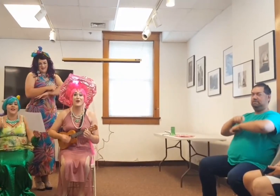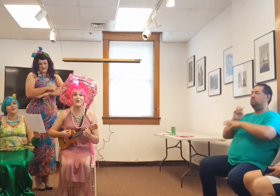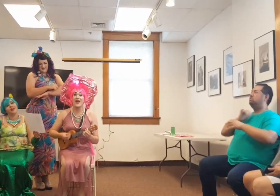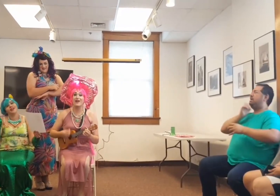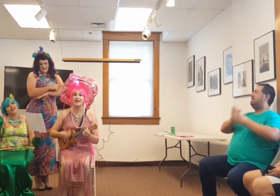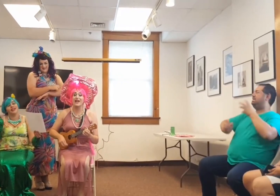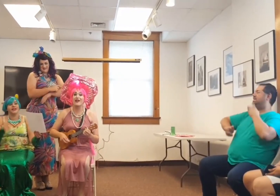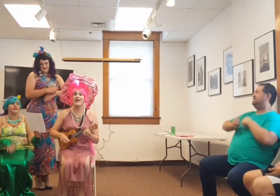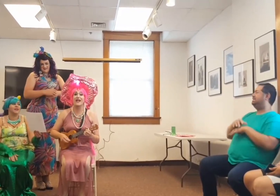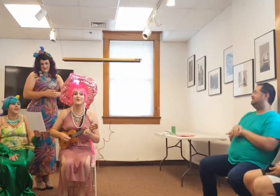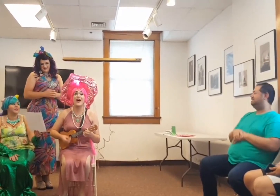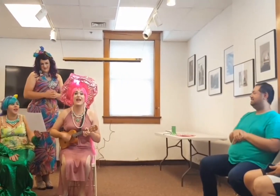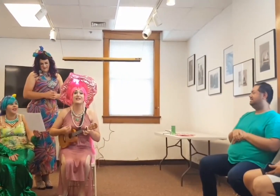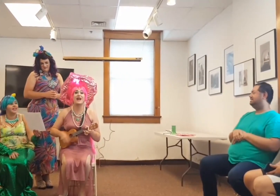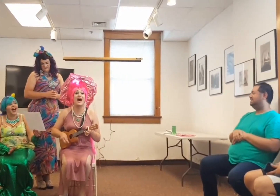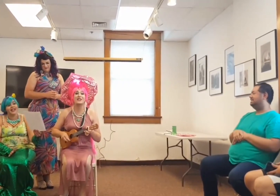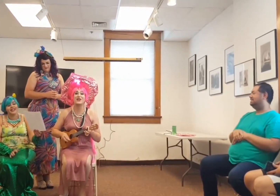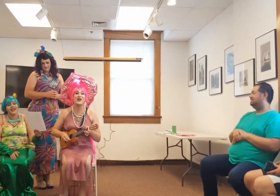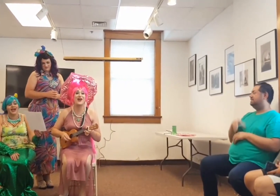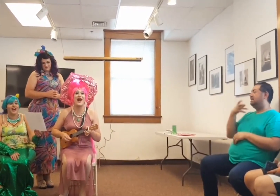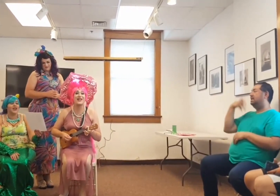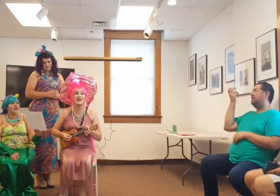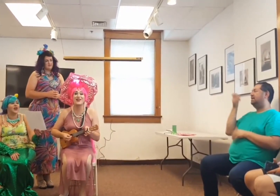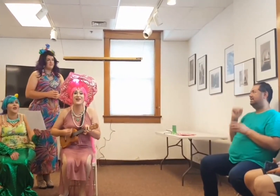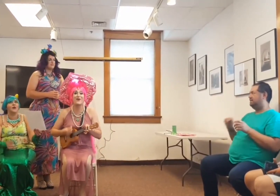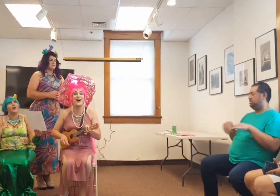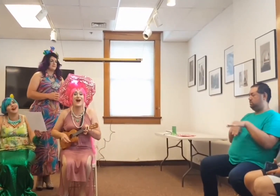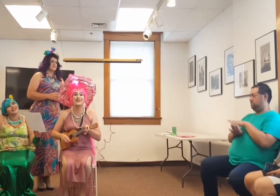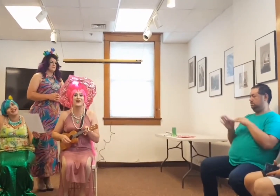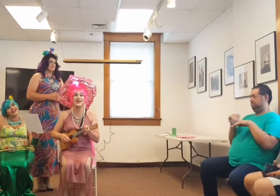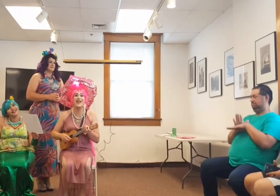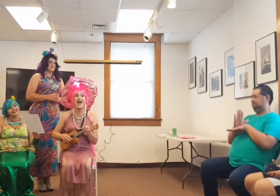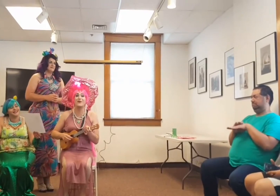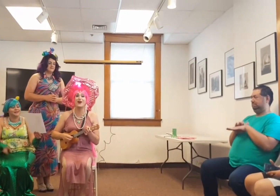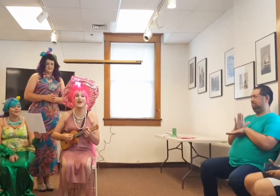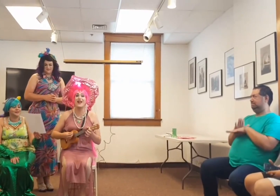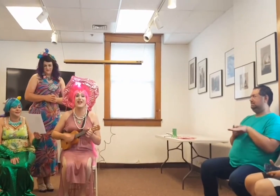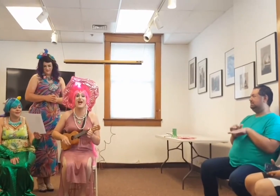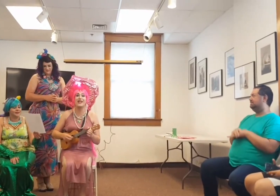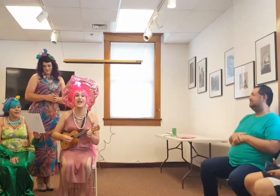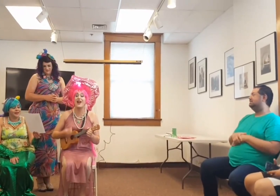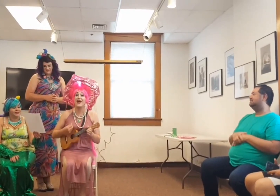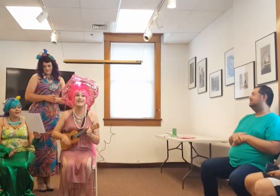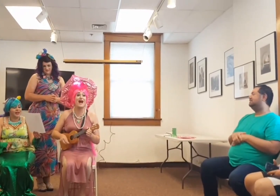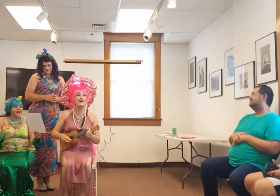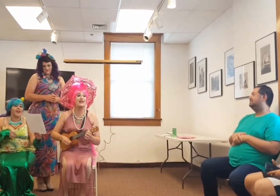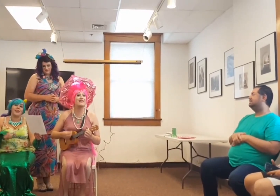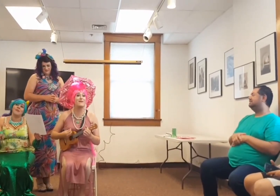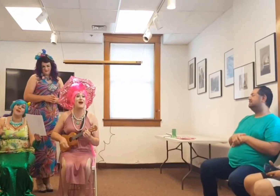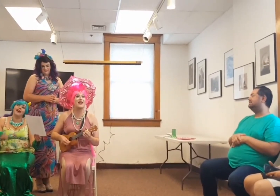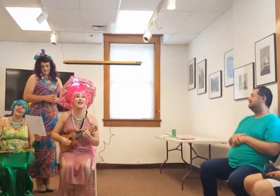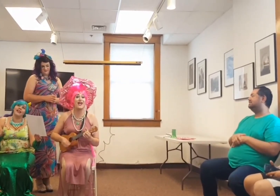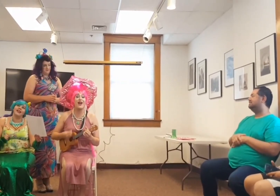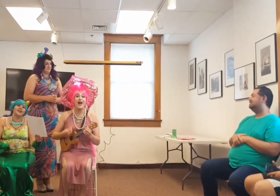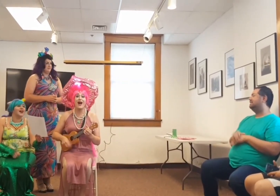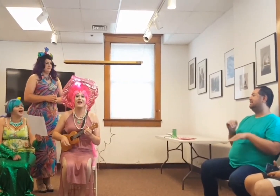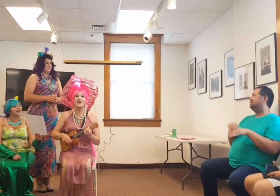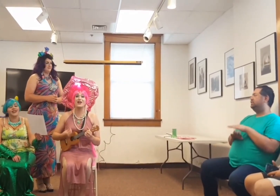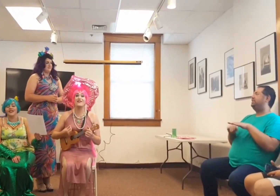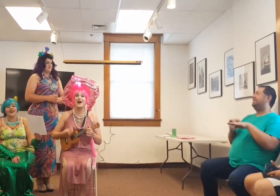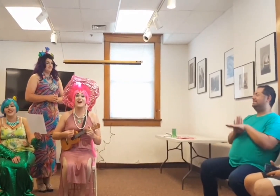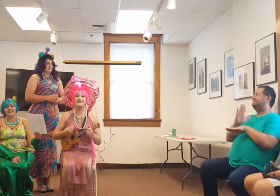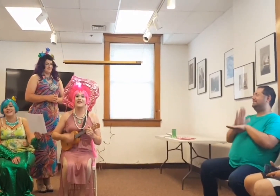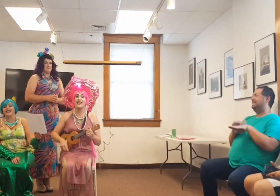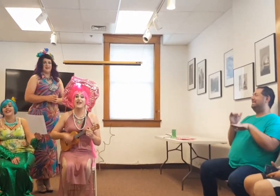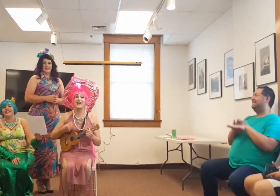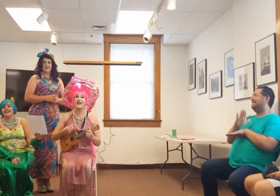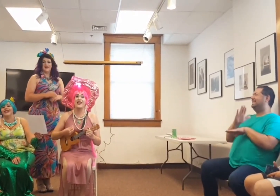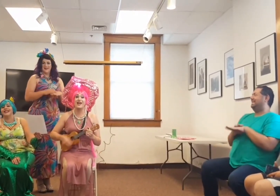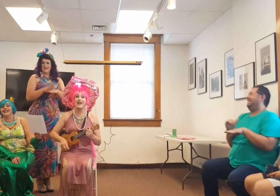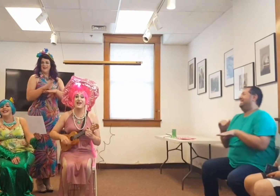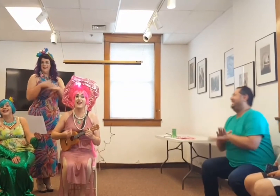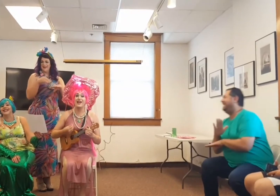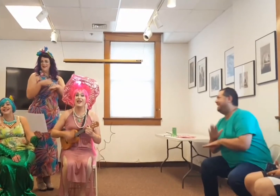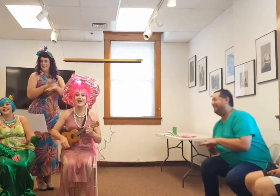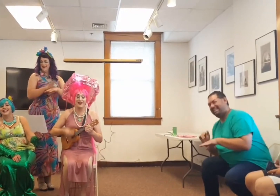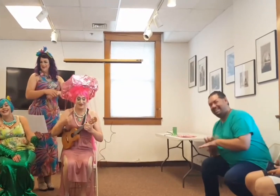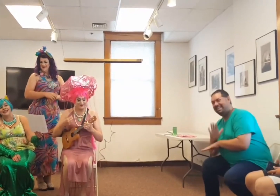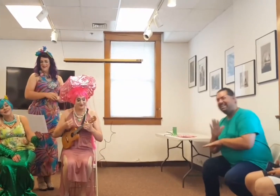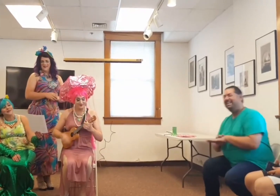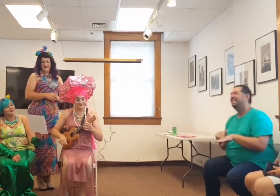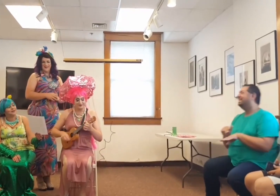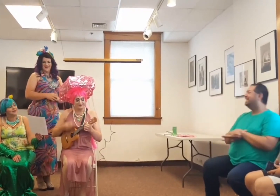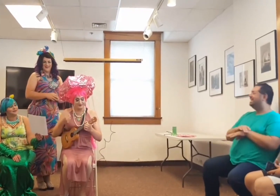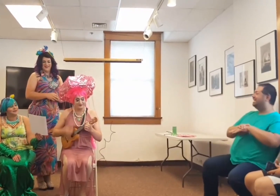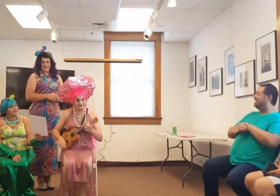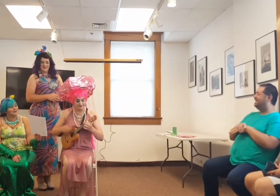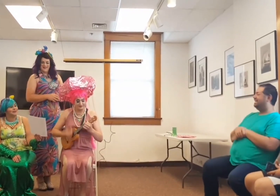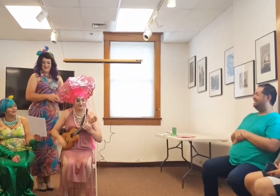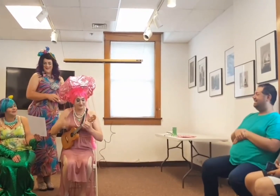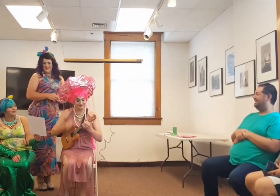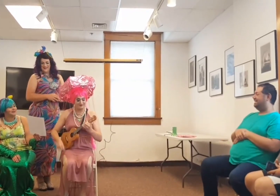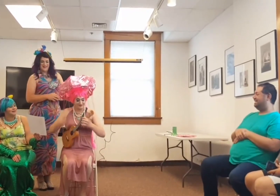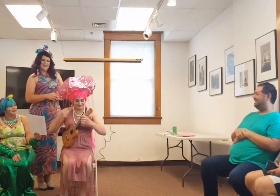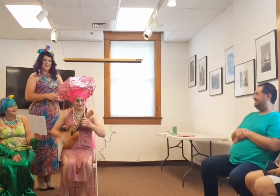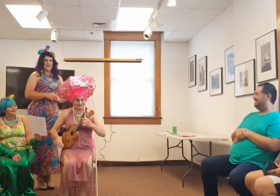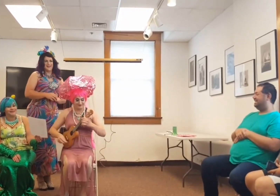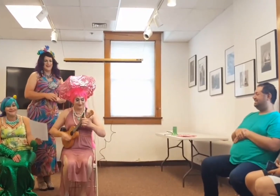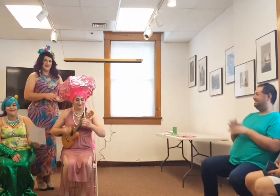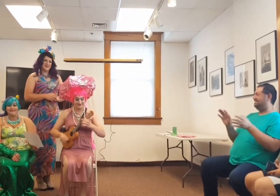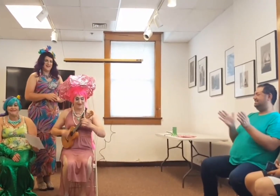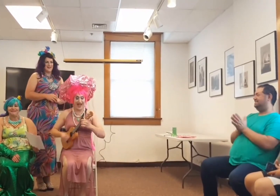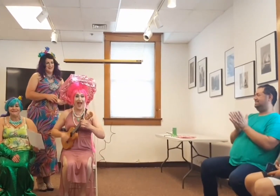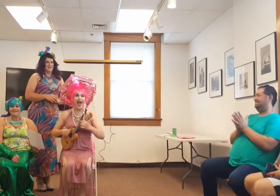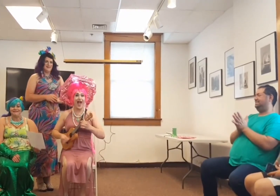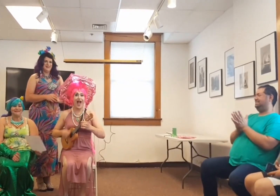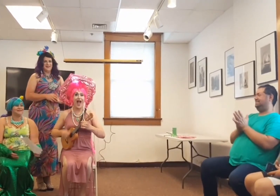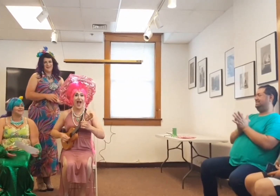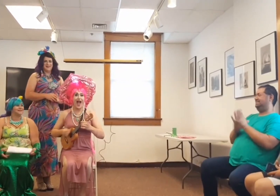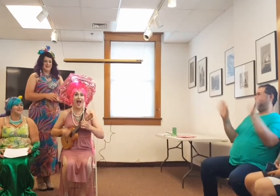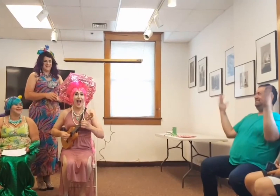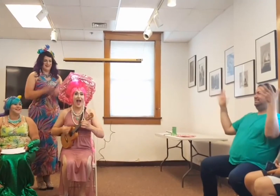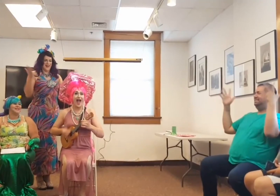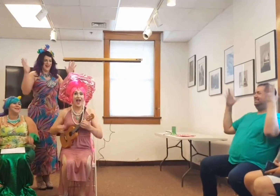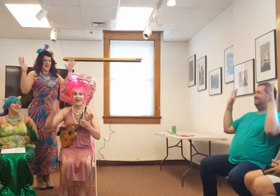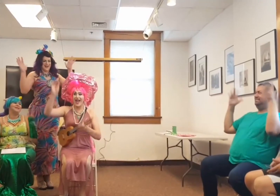wail here, that's why it's hotter under the water! Yeah we're in luck here, down in the muck here. Under the sea! Yay!